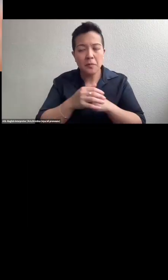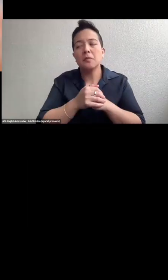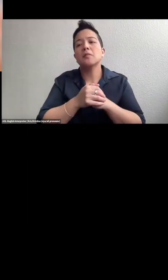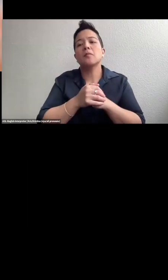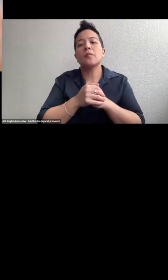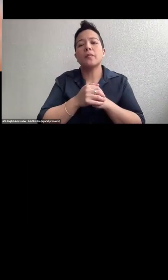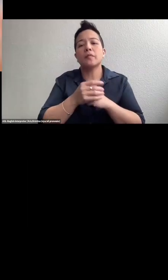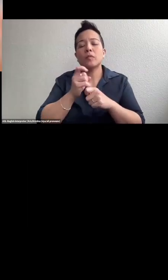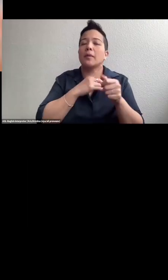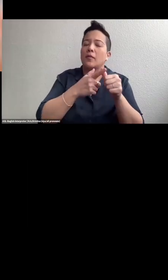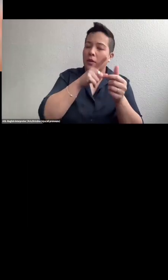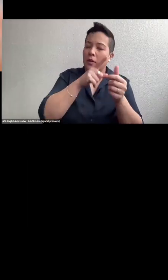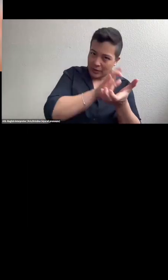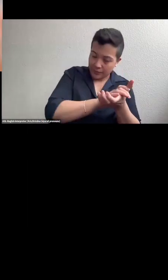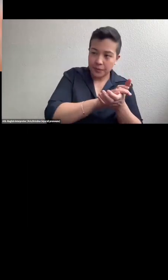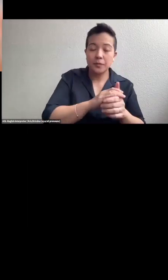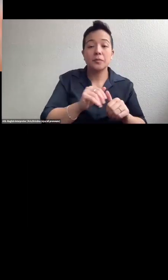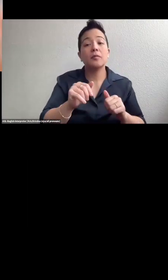my first husband. I move across the